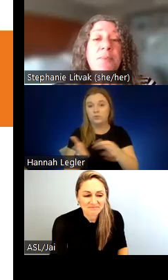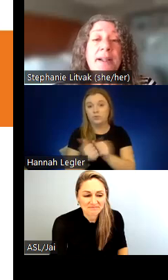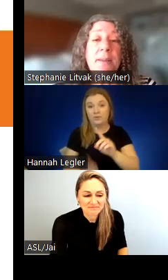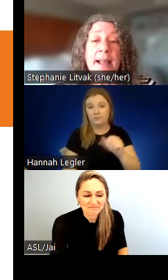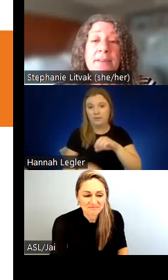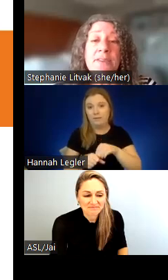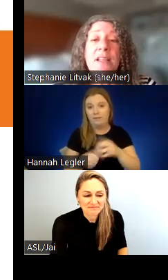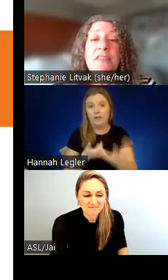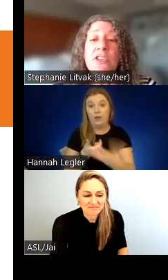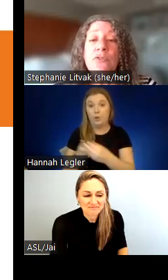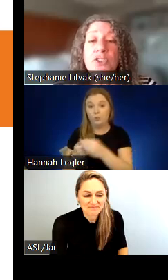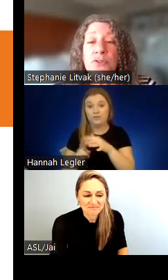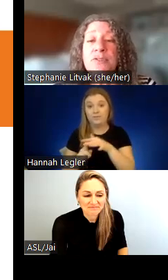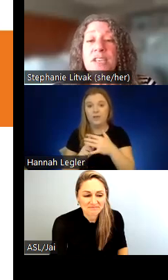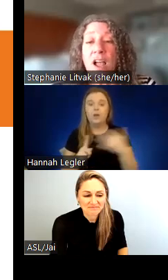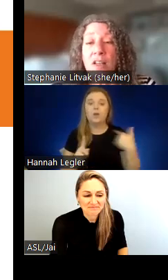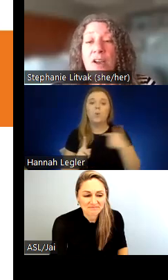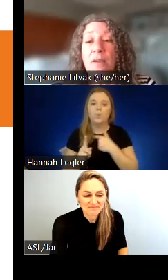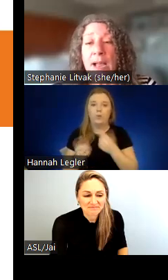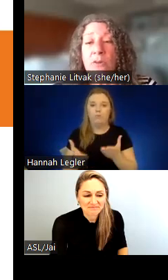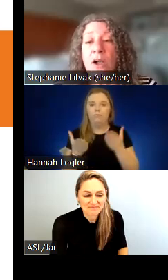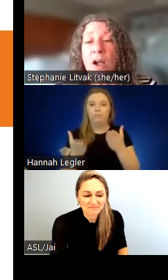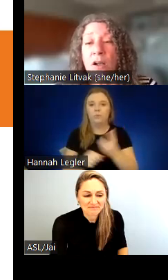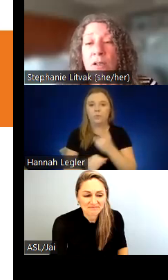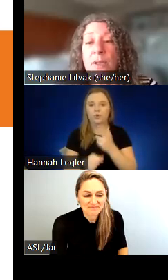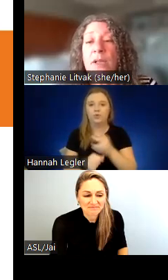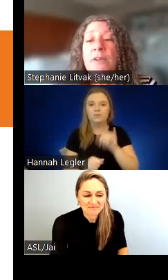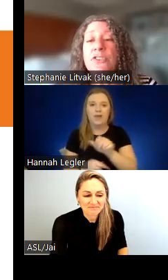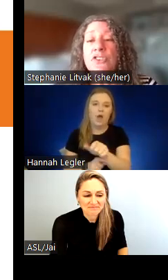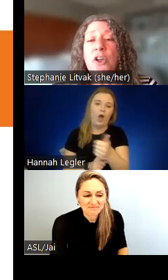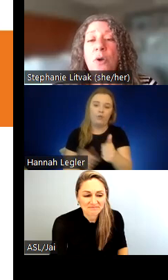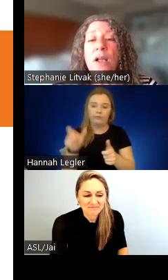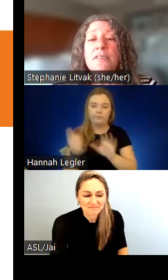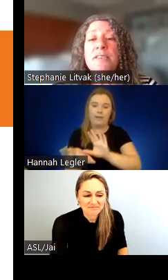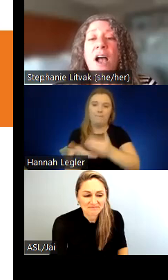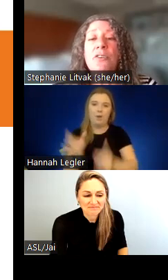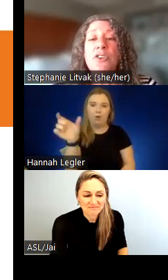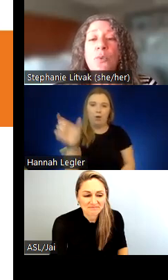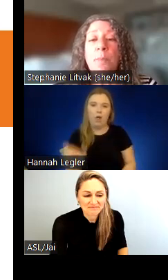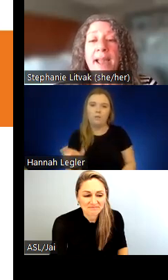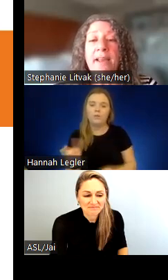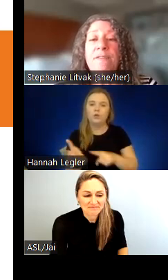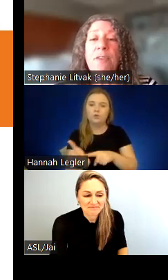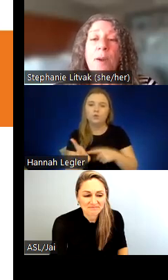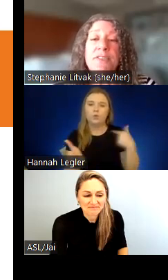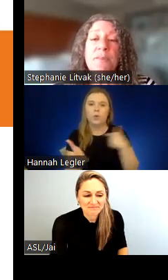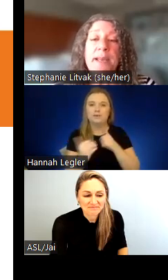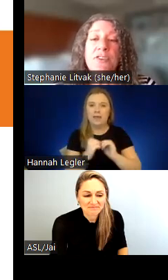recommend that you use the Other Amount column to show us how you will pay for the participation